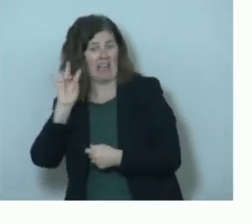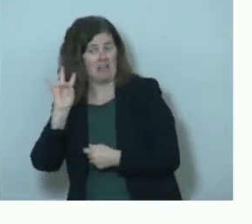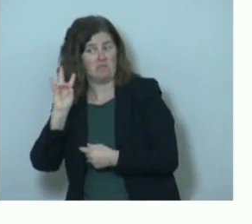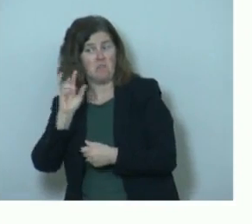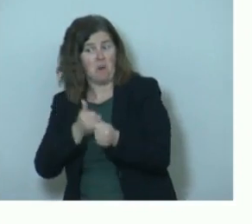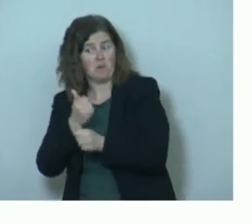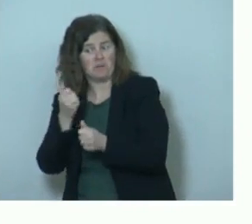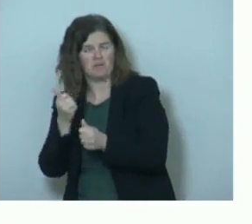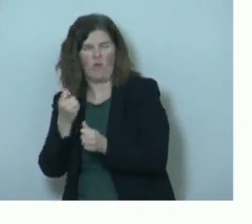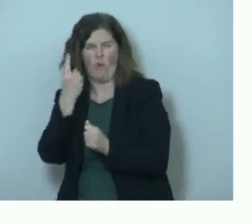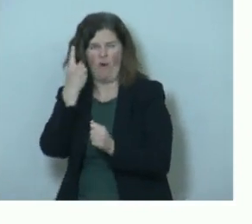LASTLY, WE HAVE PPE.